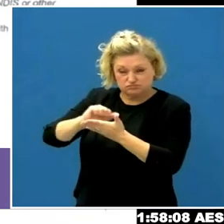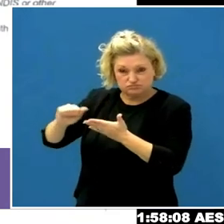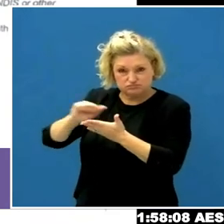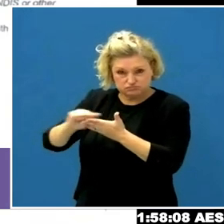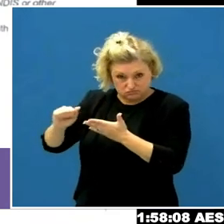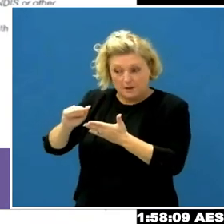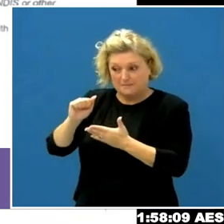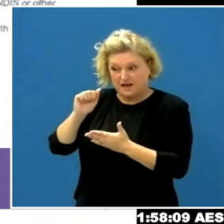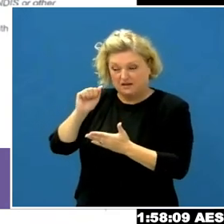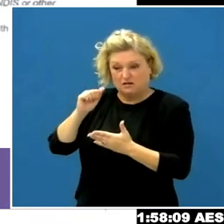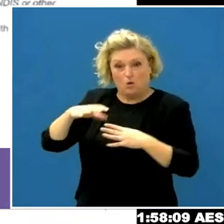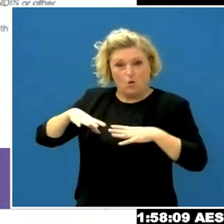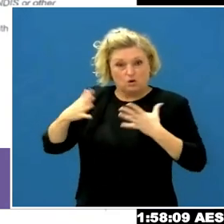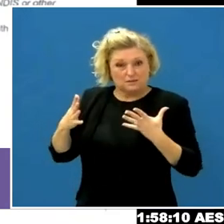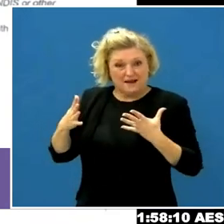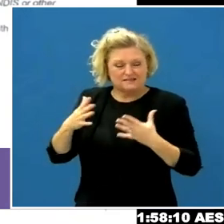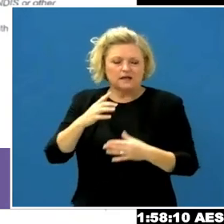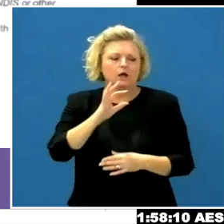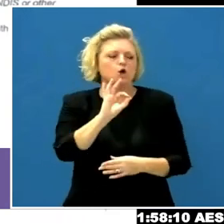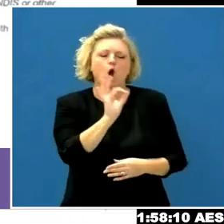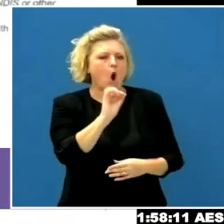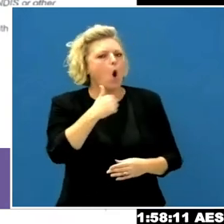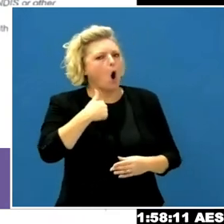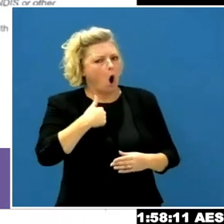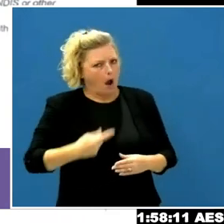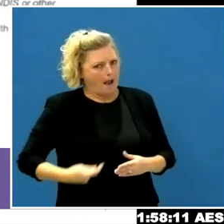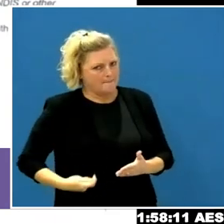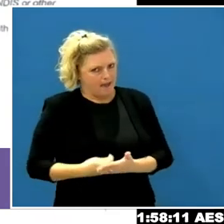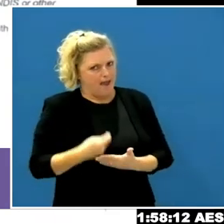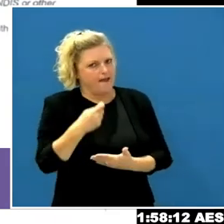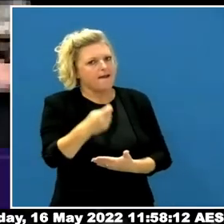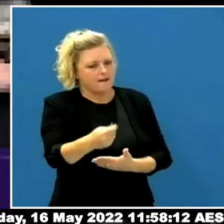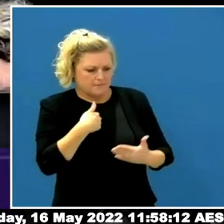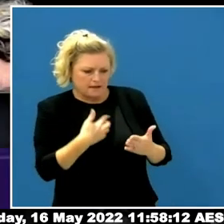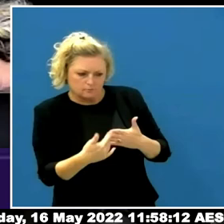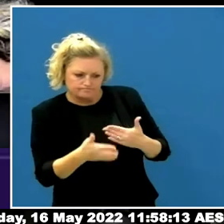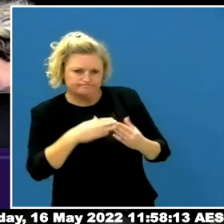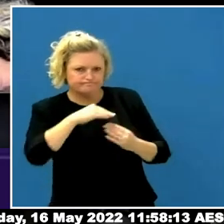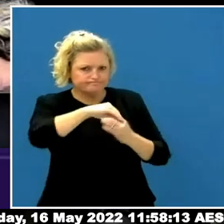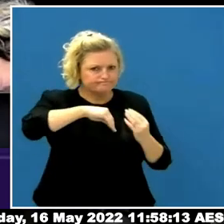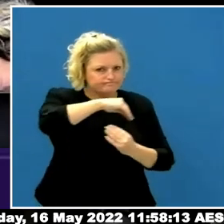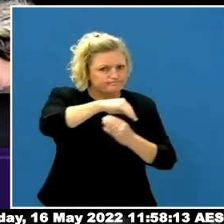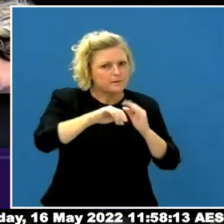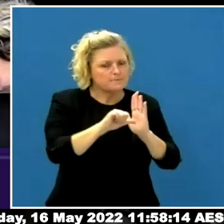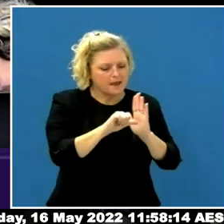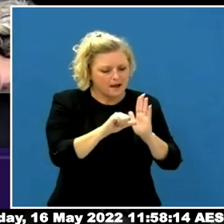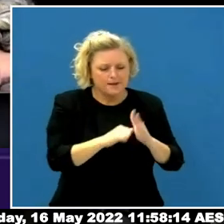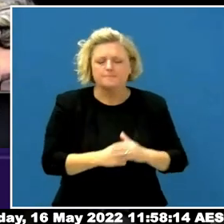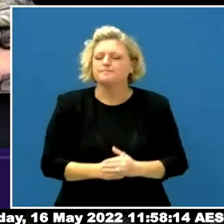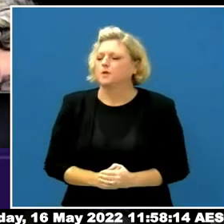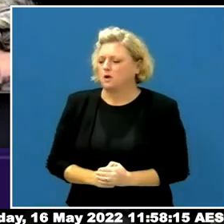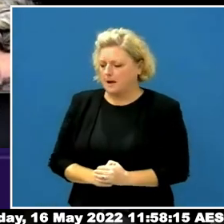Alright. I see. Jason attended Club Afford, didn't he?